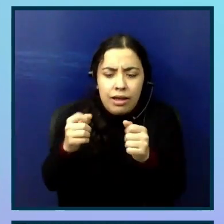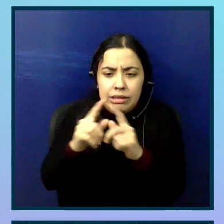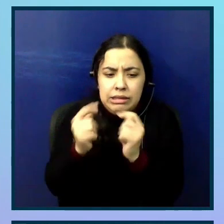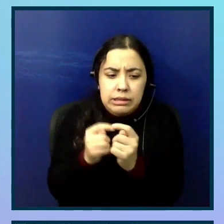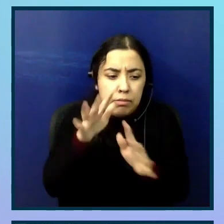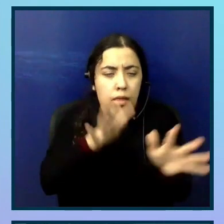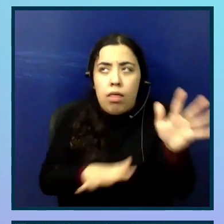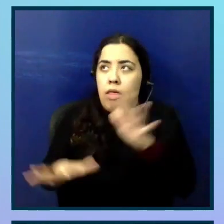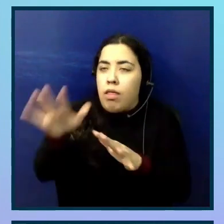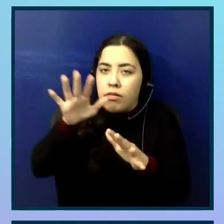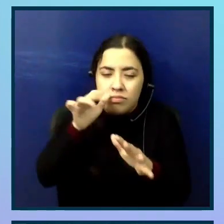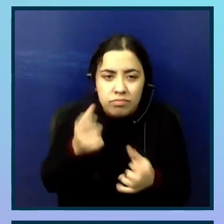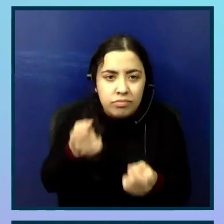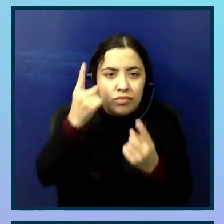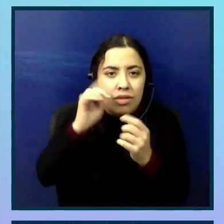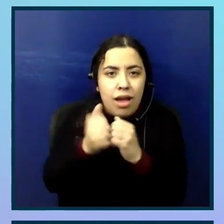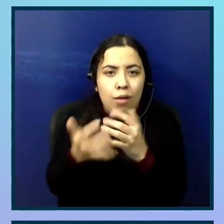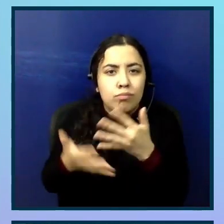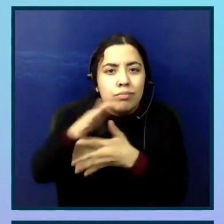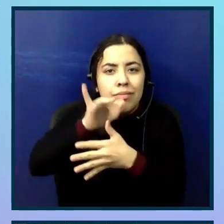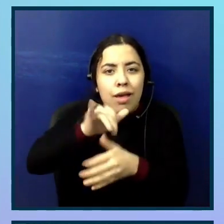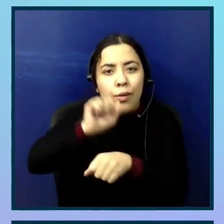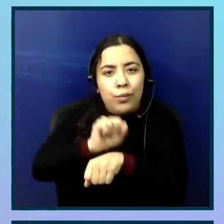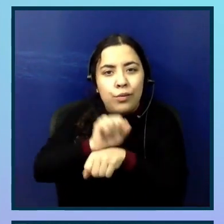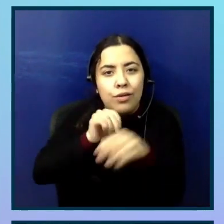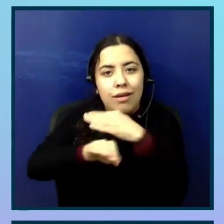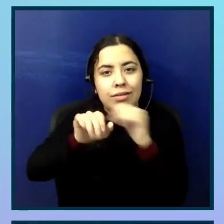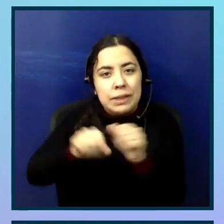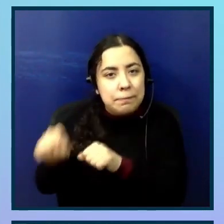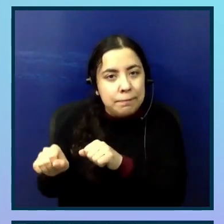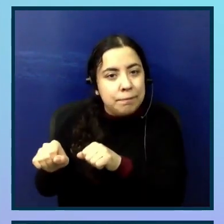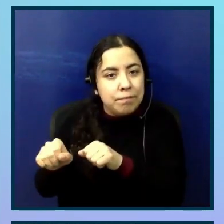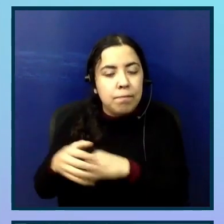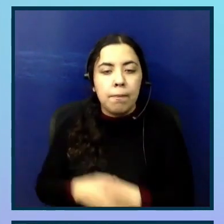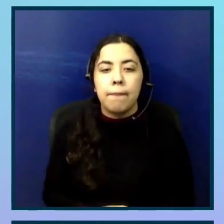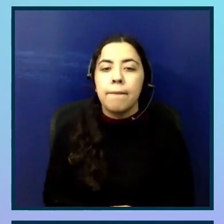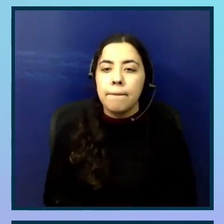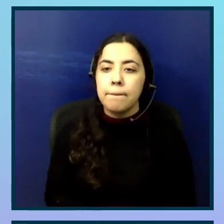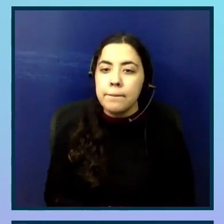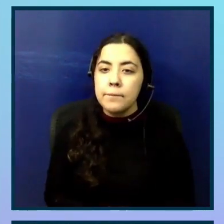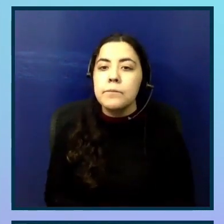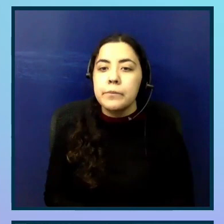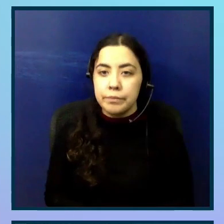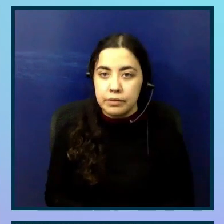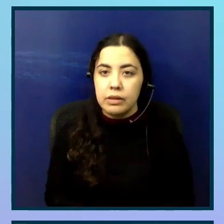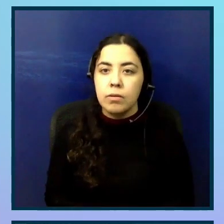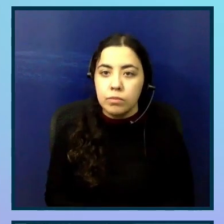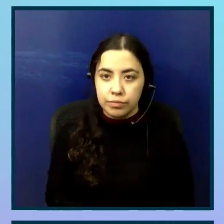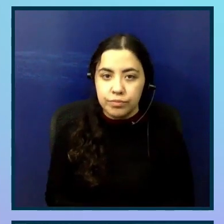and to prioritize this work. So our top priority to start off with